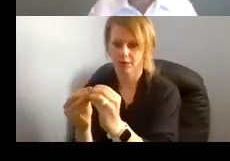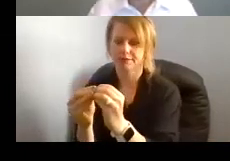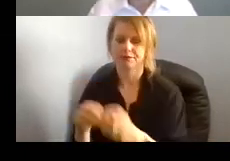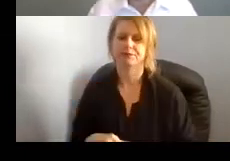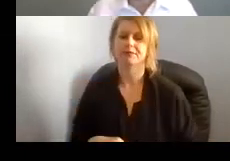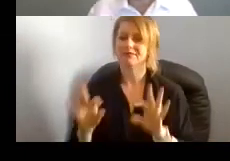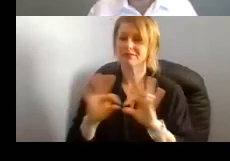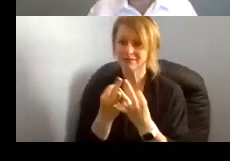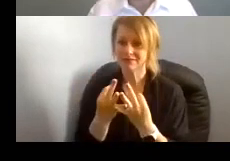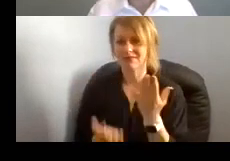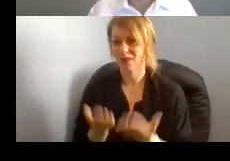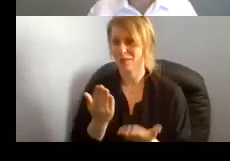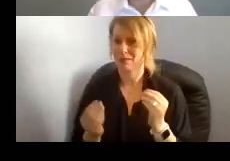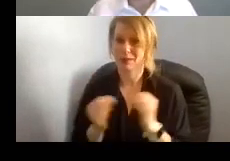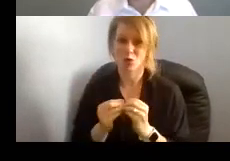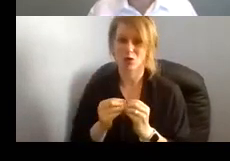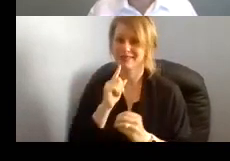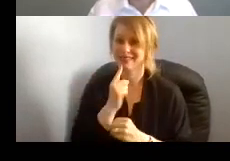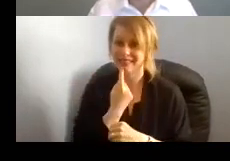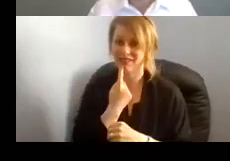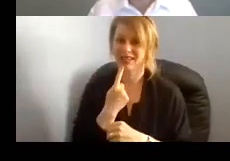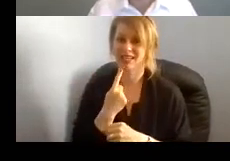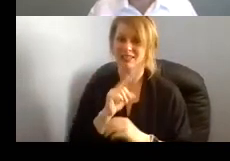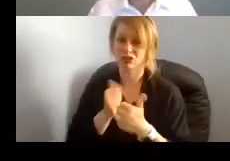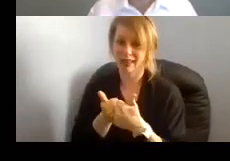to meeting basic needs, such as obtaining food, preparing meals,